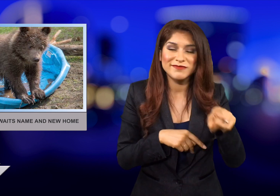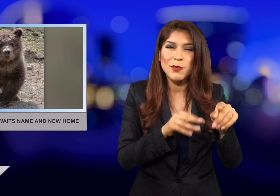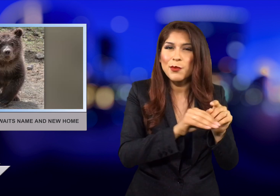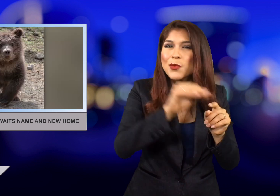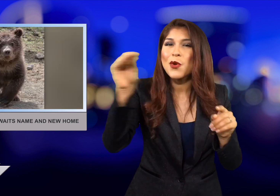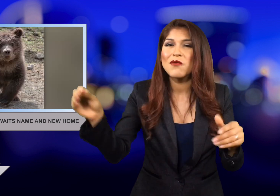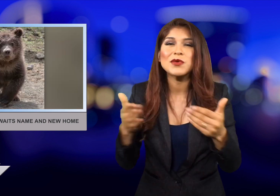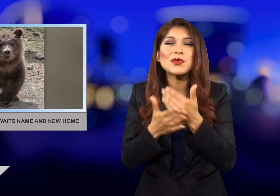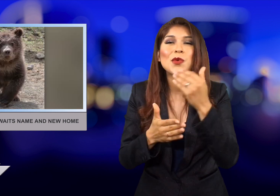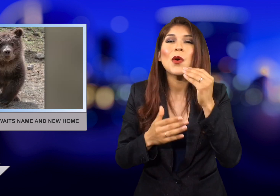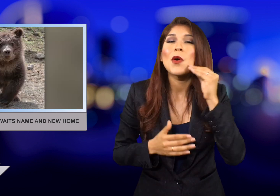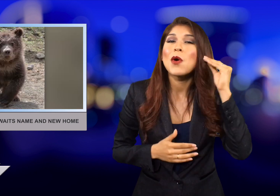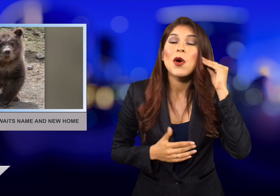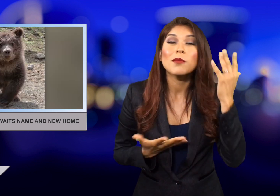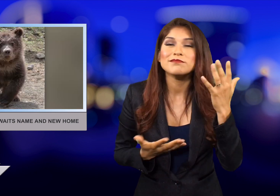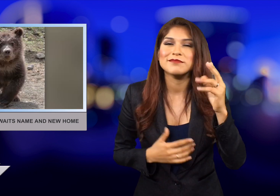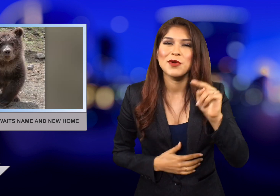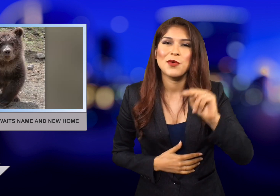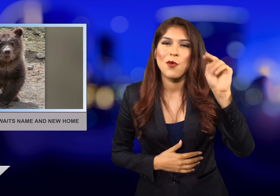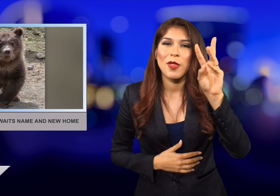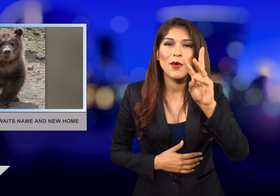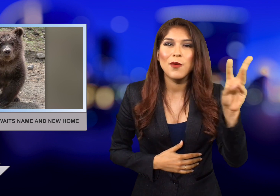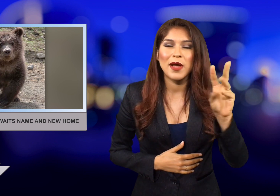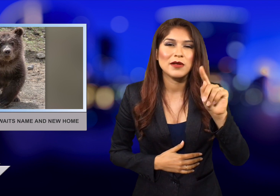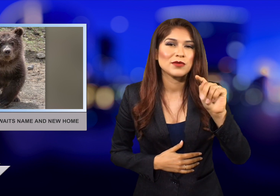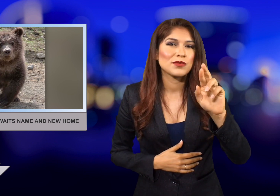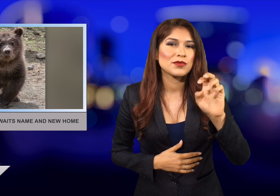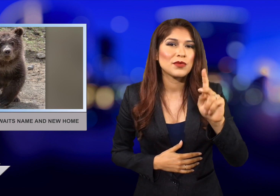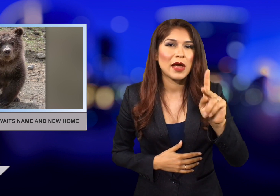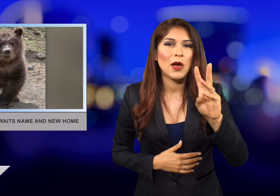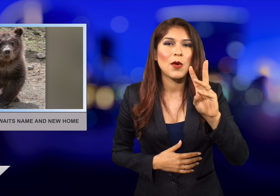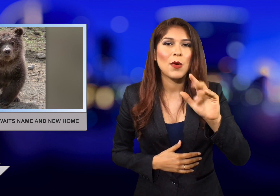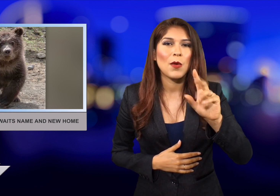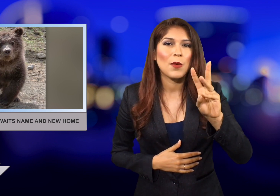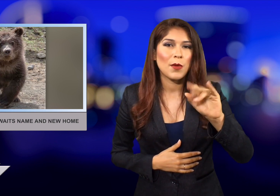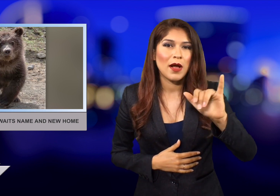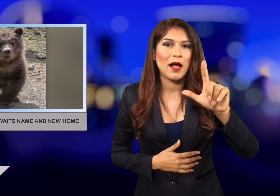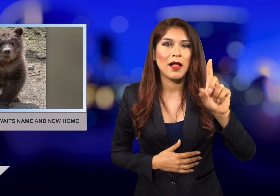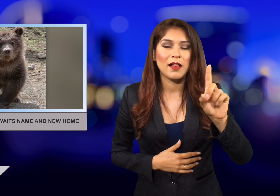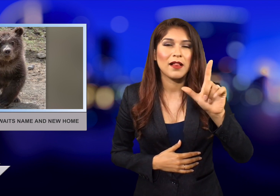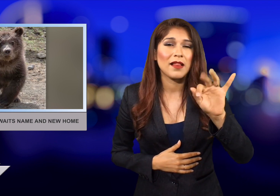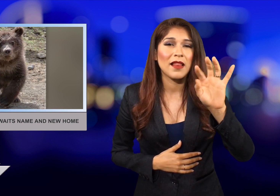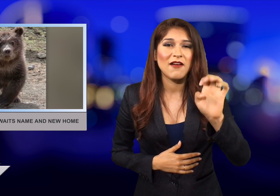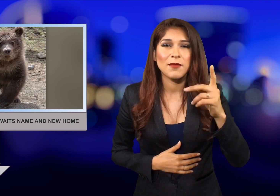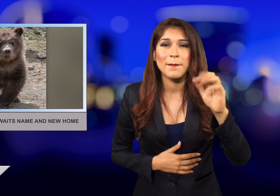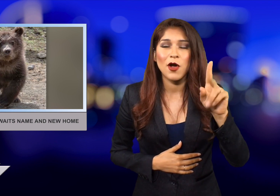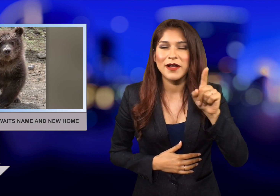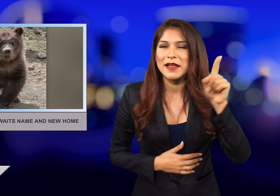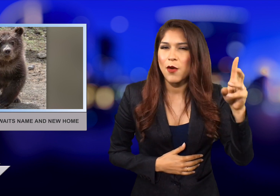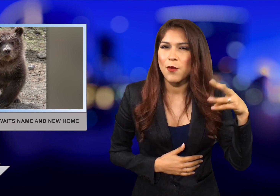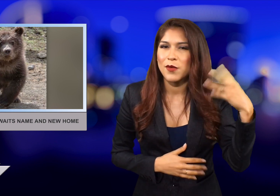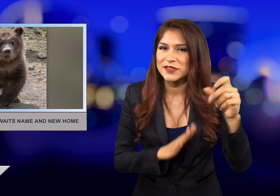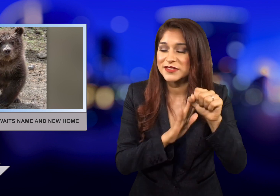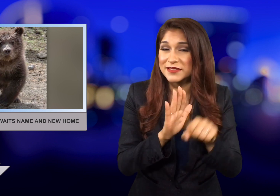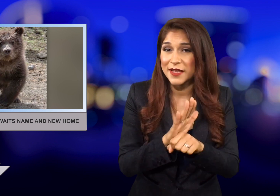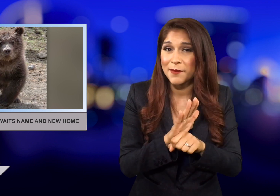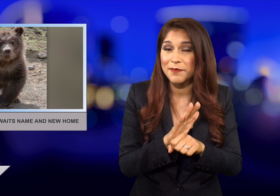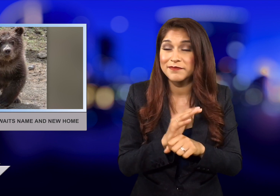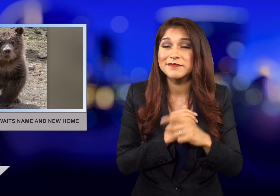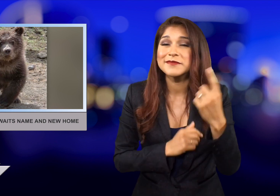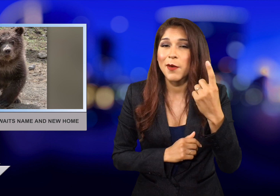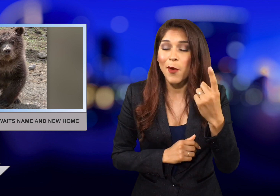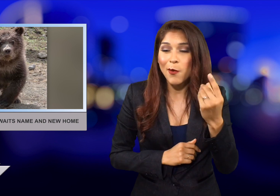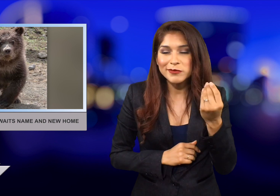Once he moves to his new home at Northwest Trek Wildlife Park in Washington State, he